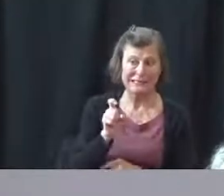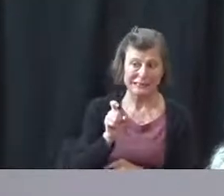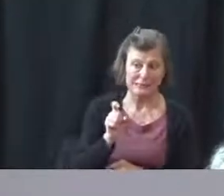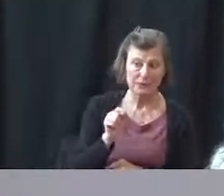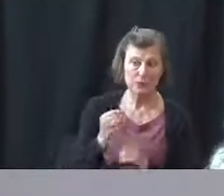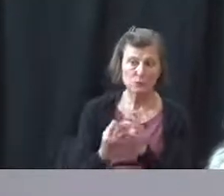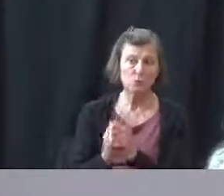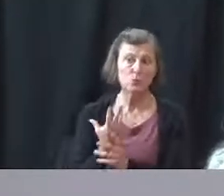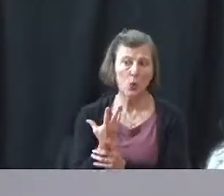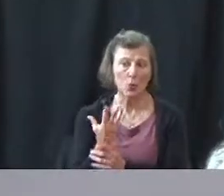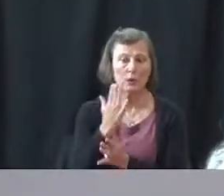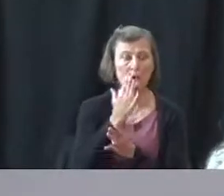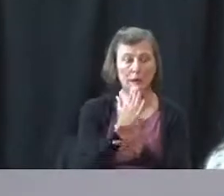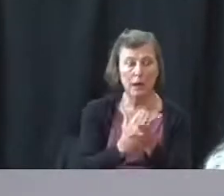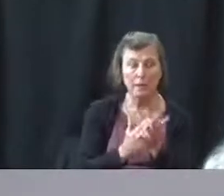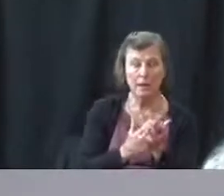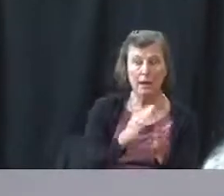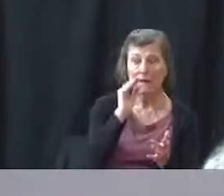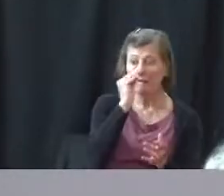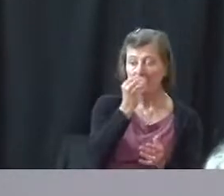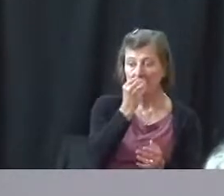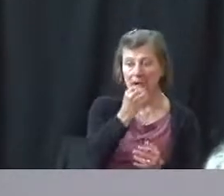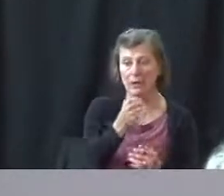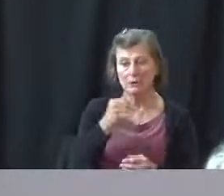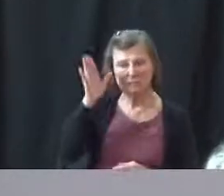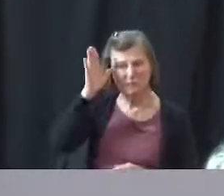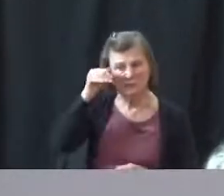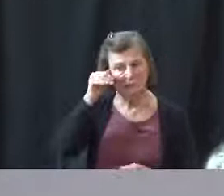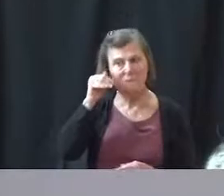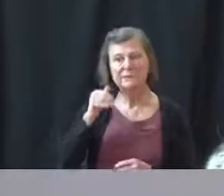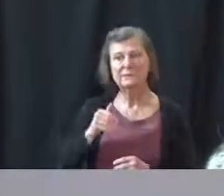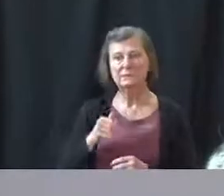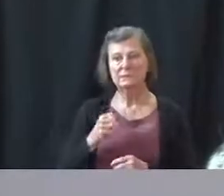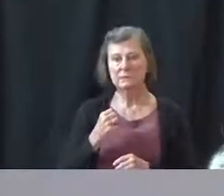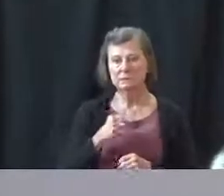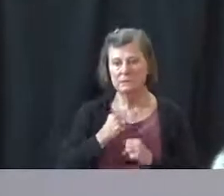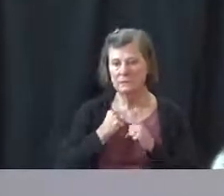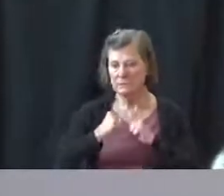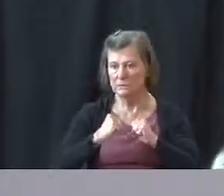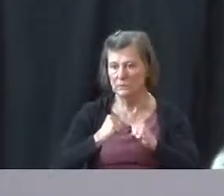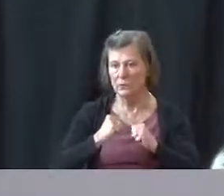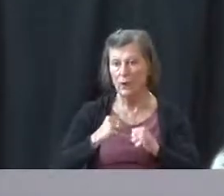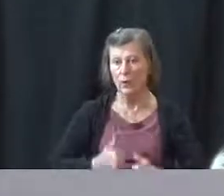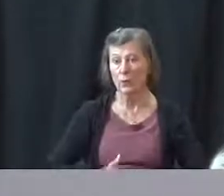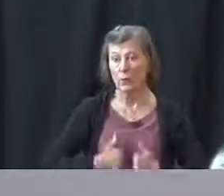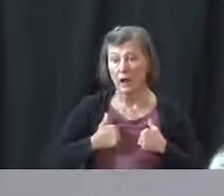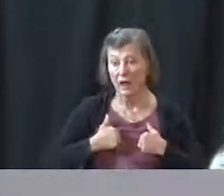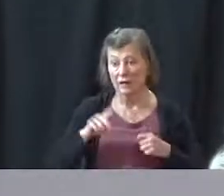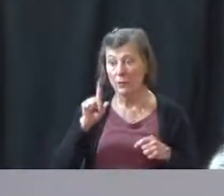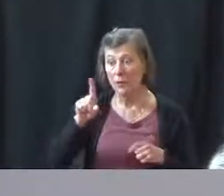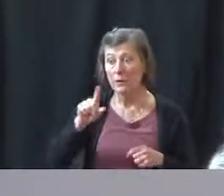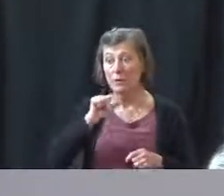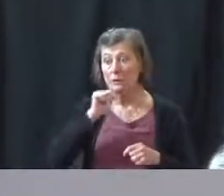Some flowers are tenacious and resilient, can thrive where you wouldn't expect, like pansies.